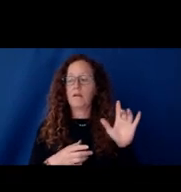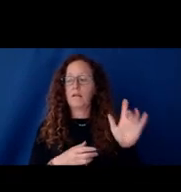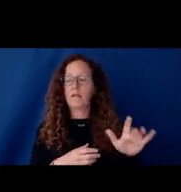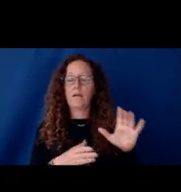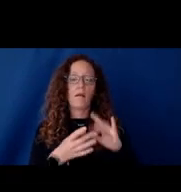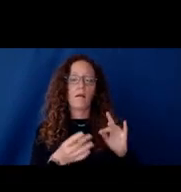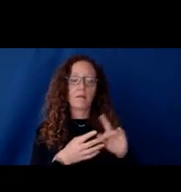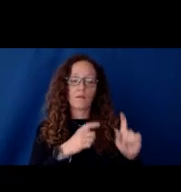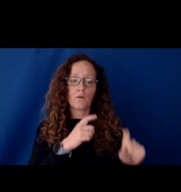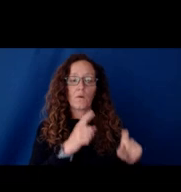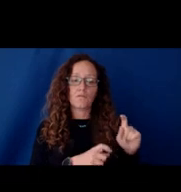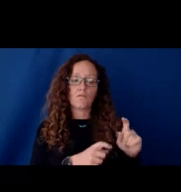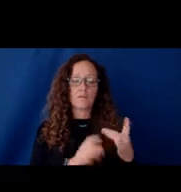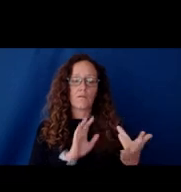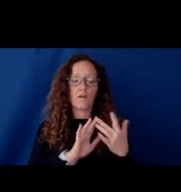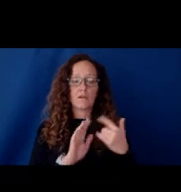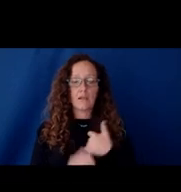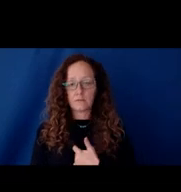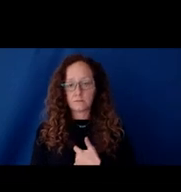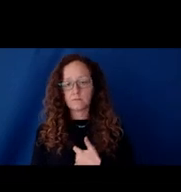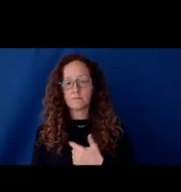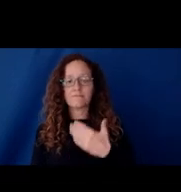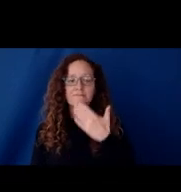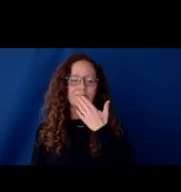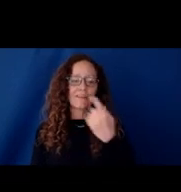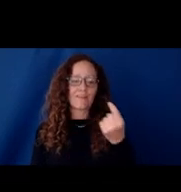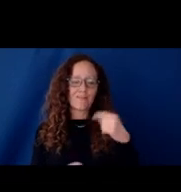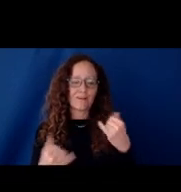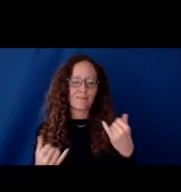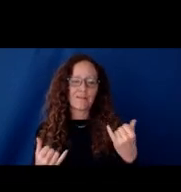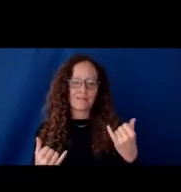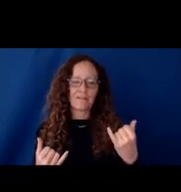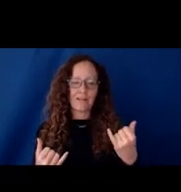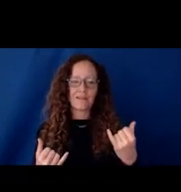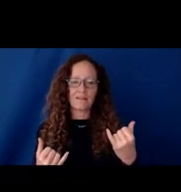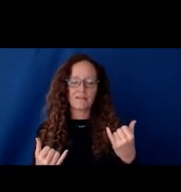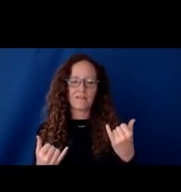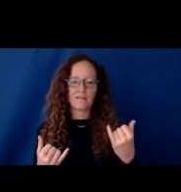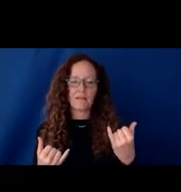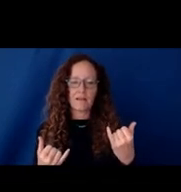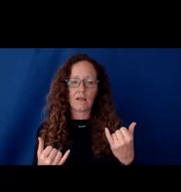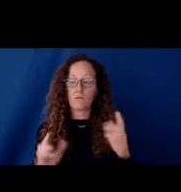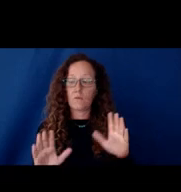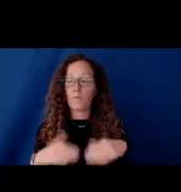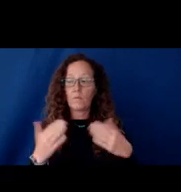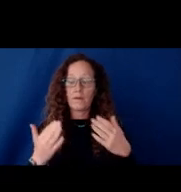bottom of the screen. So thank you for attending today's webinar and now we'll take some questions.